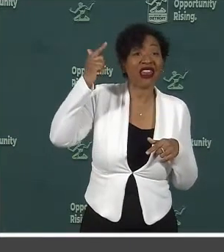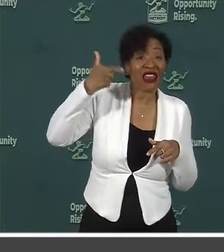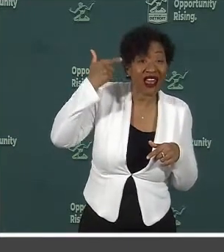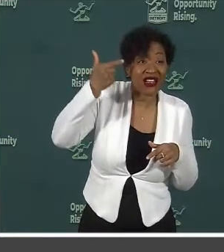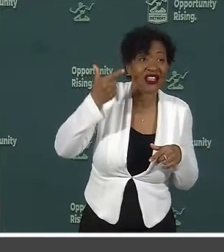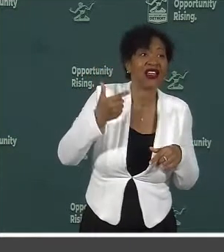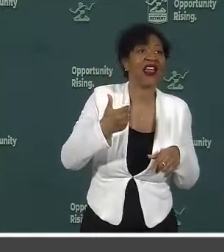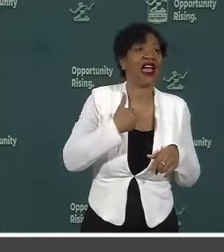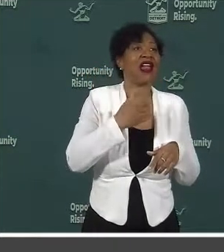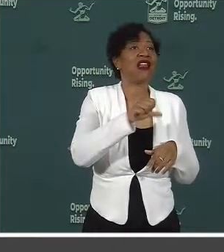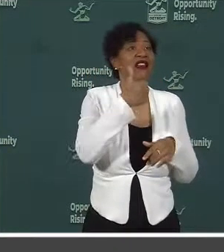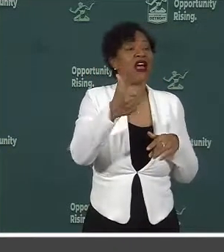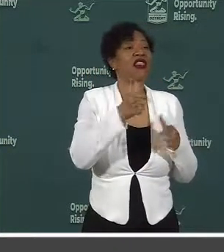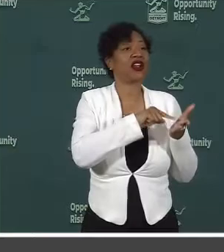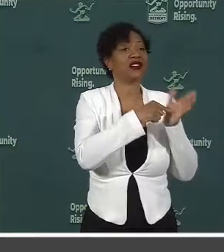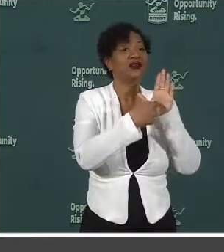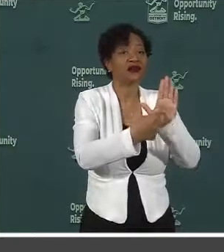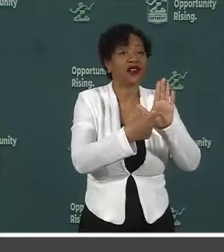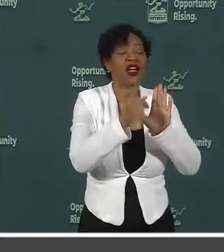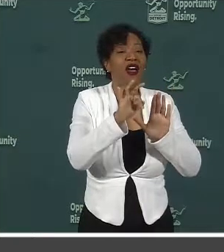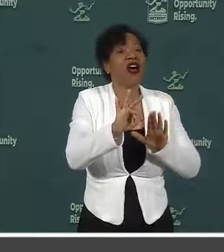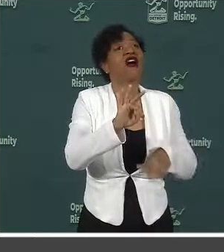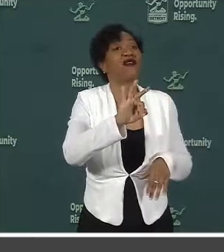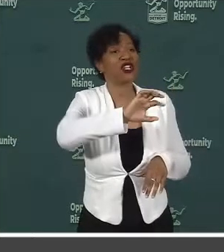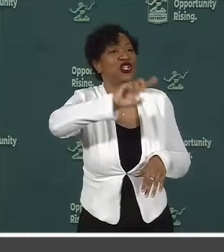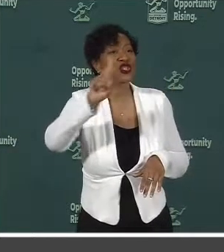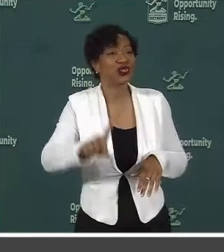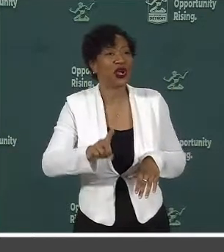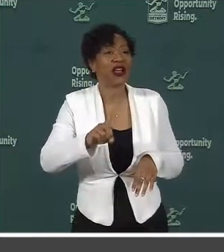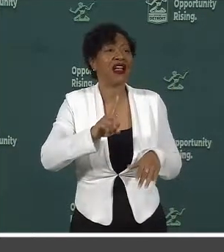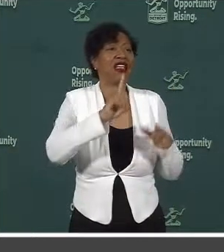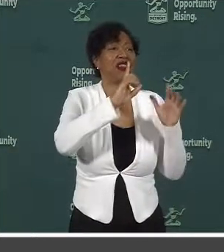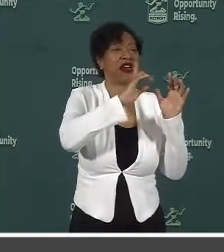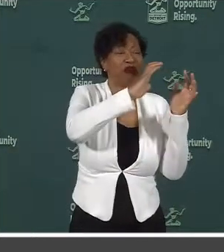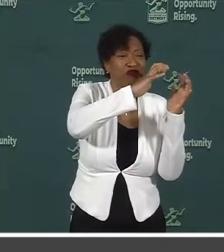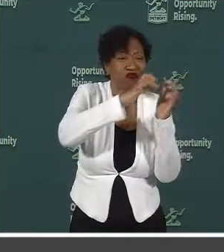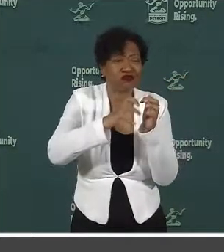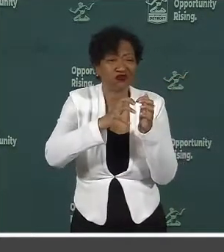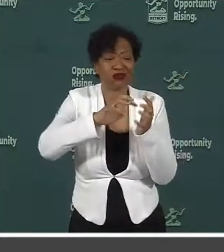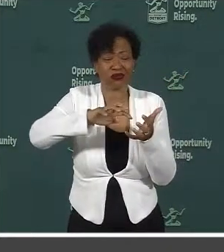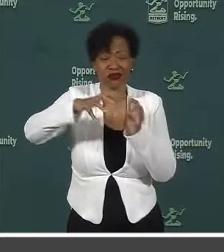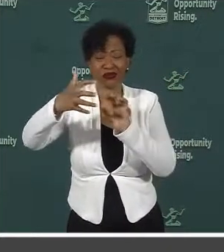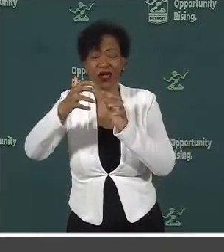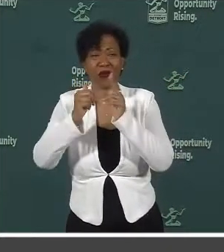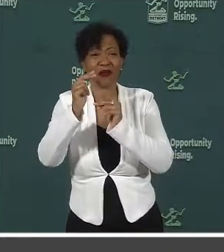WHAT IT WAS THE DECAY AND RUIN OF THE CITY OF DETROIT SO OVER IN LONDON THEY WERE GOING AND